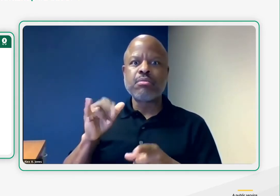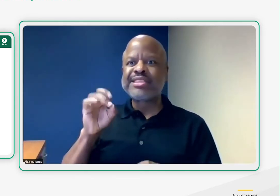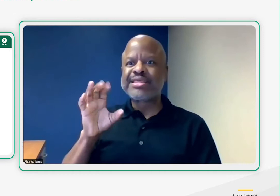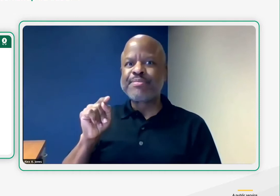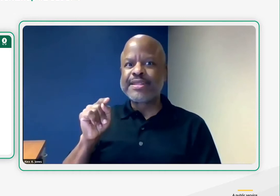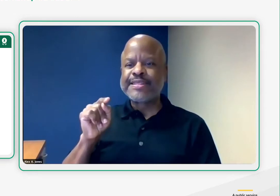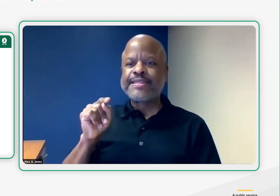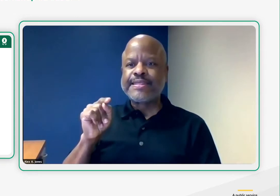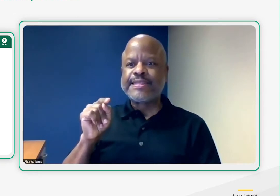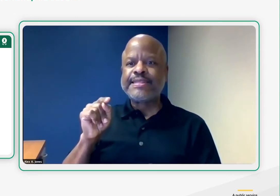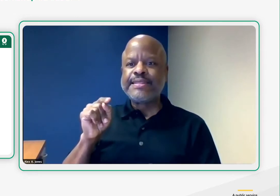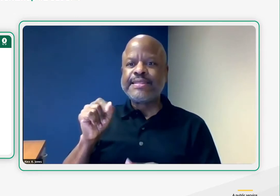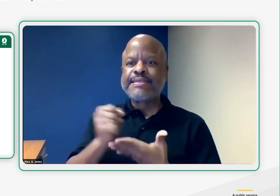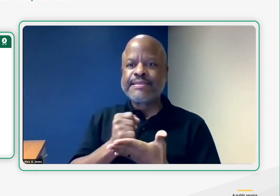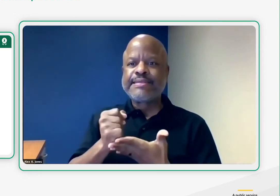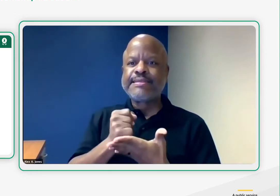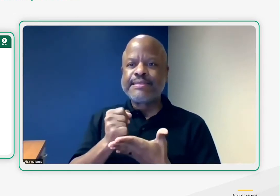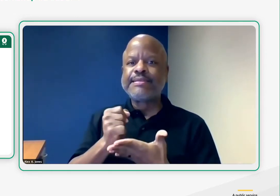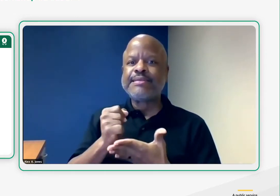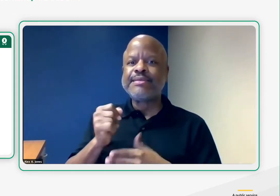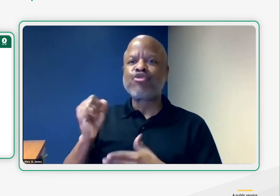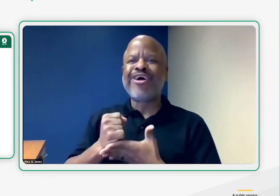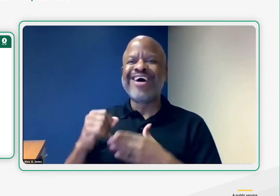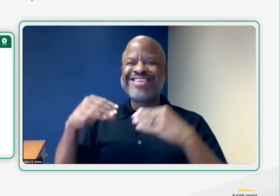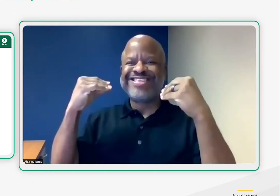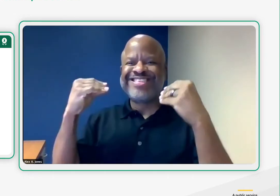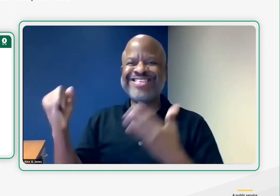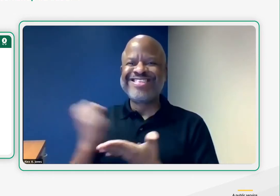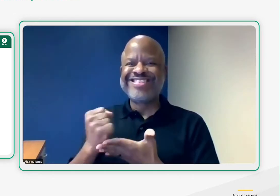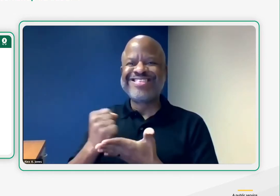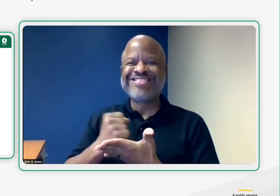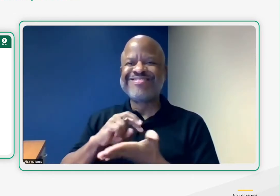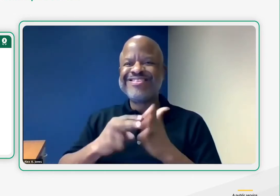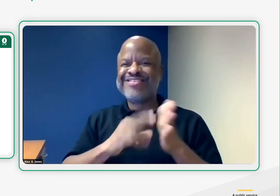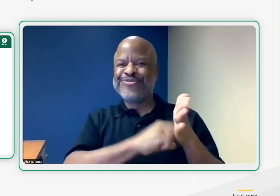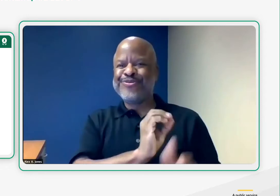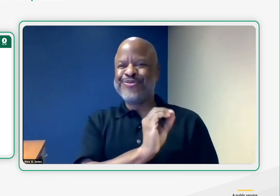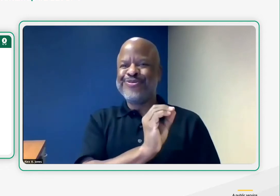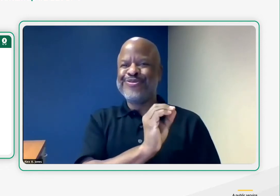Again, it's going back to credit and debit cards. With debit, we're a little bit more apprehensive.